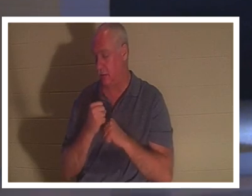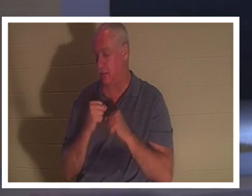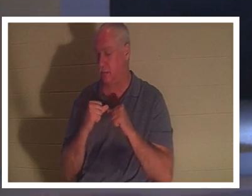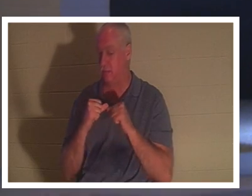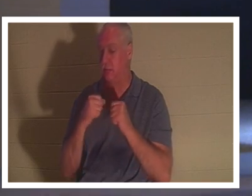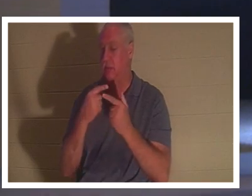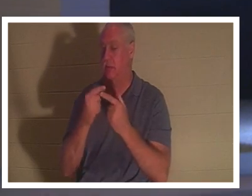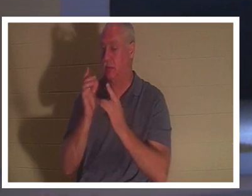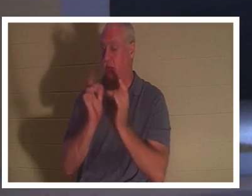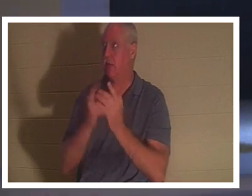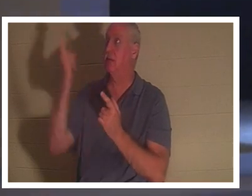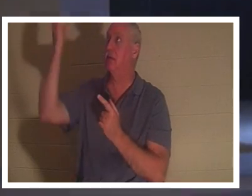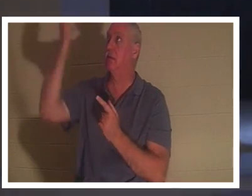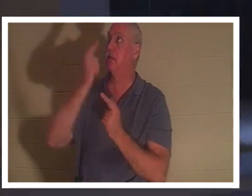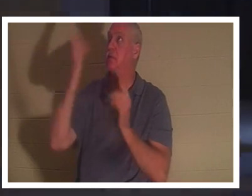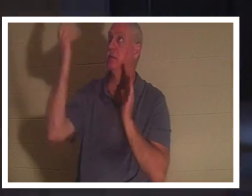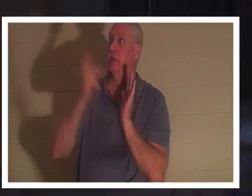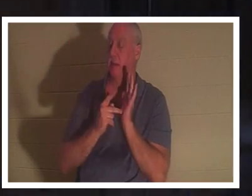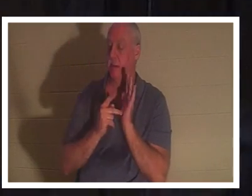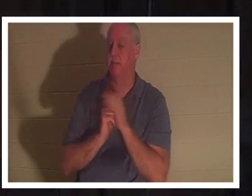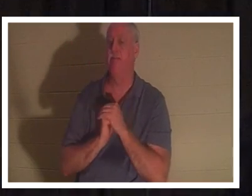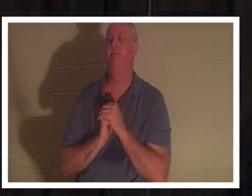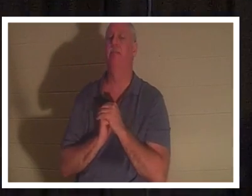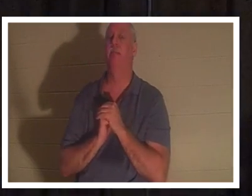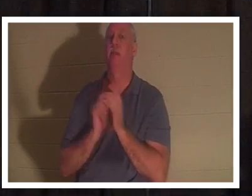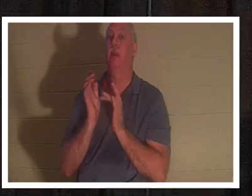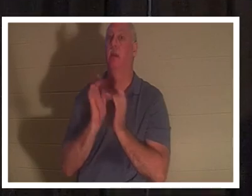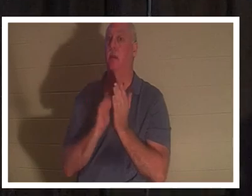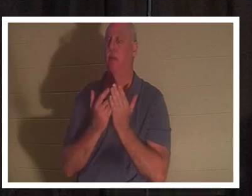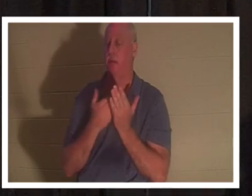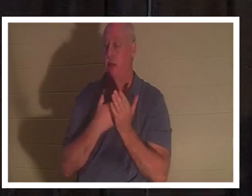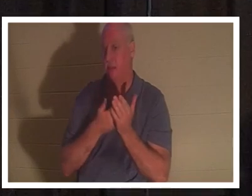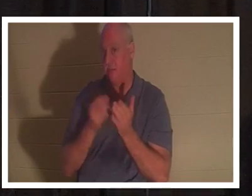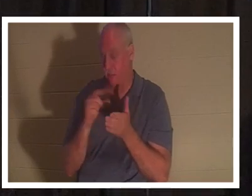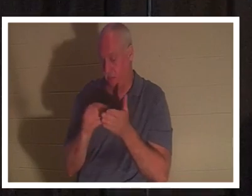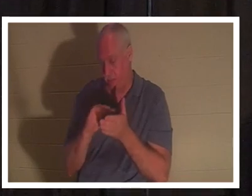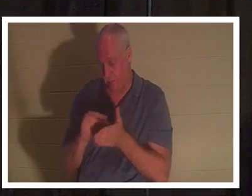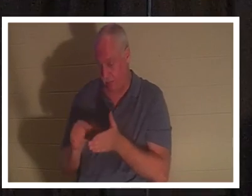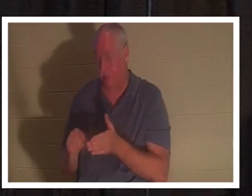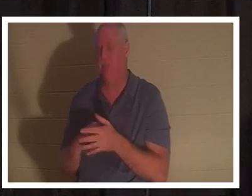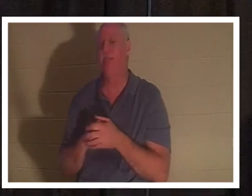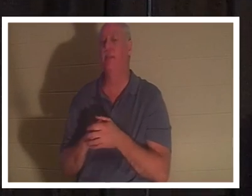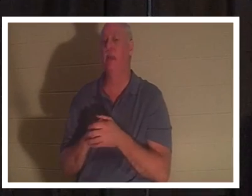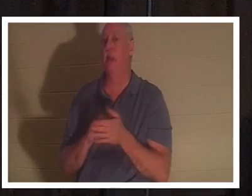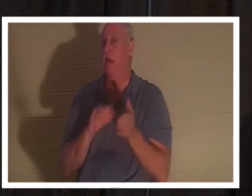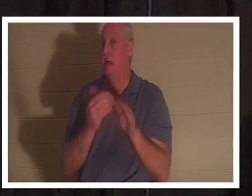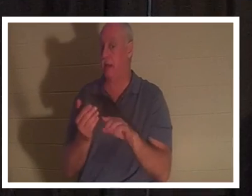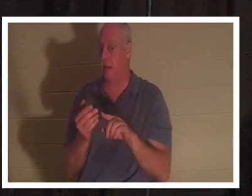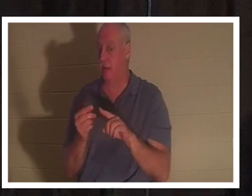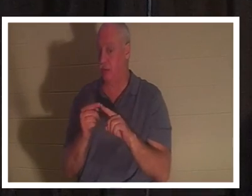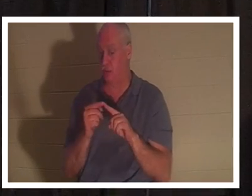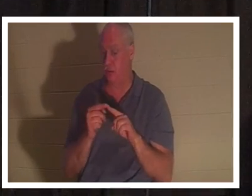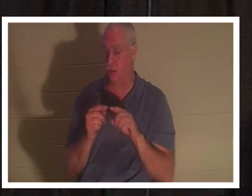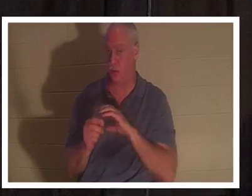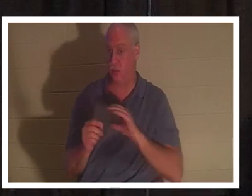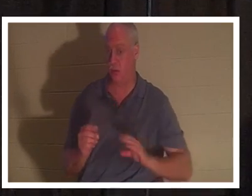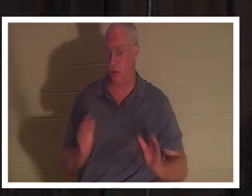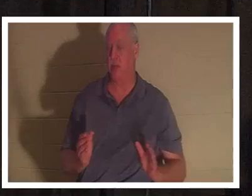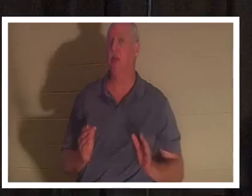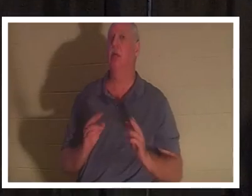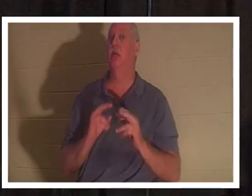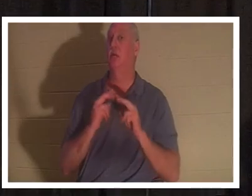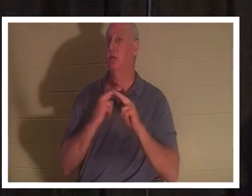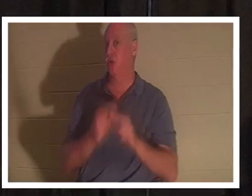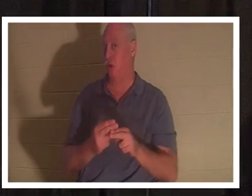The Bible does have a few passages where death to a Christian is called "sleep". For instance,